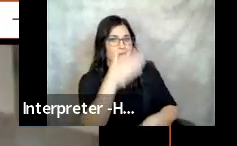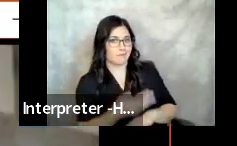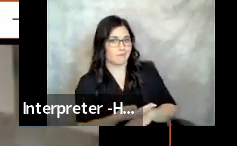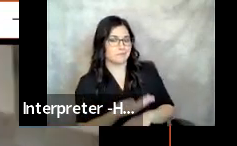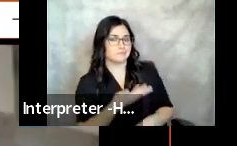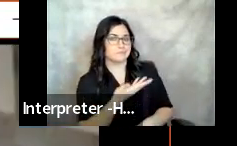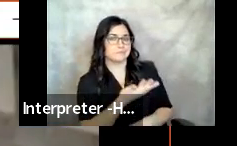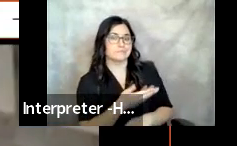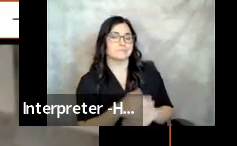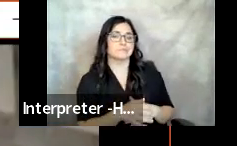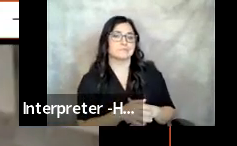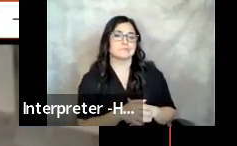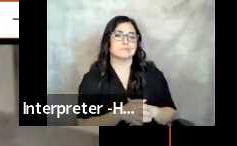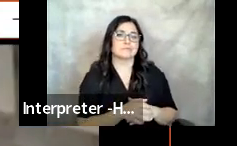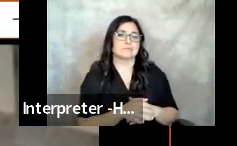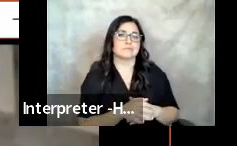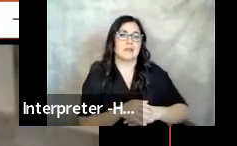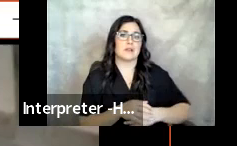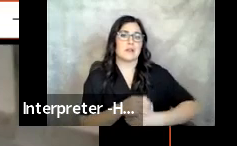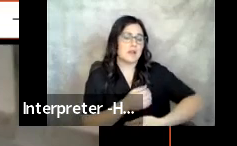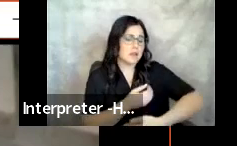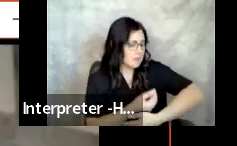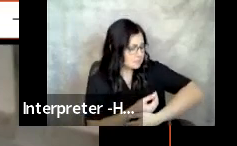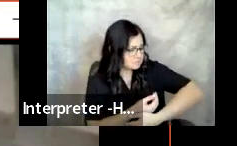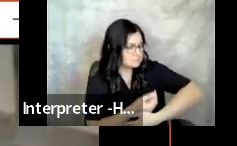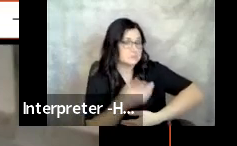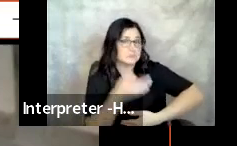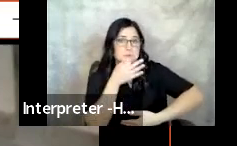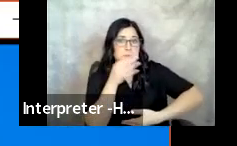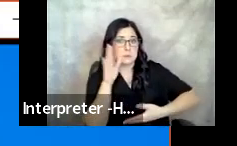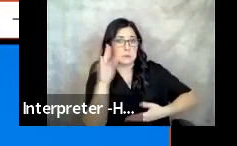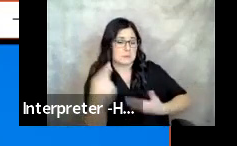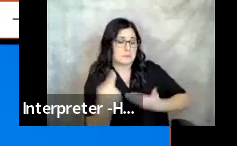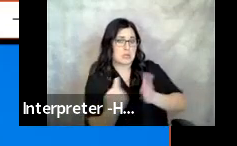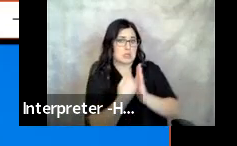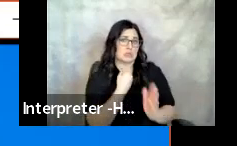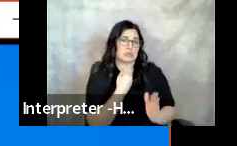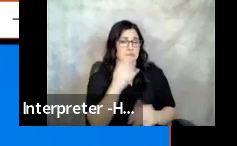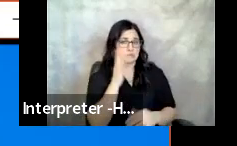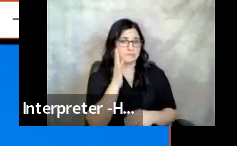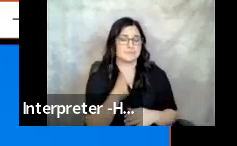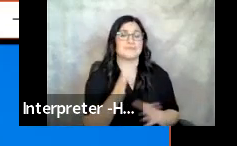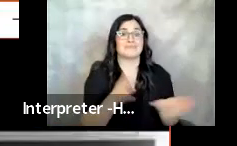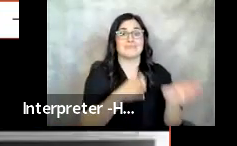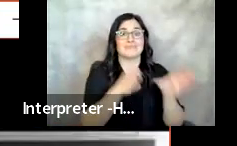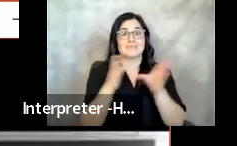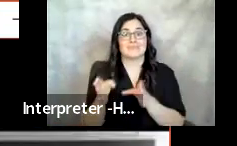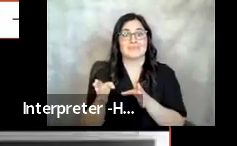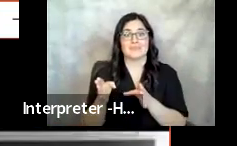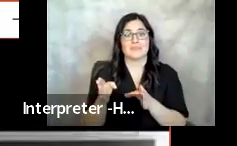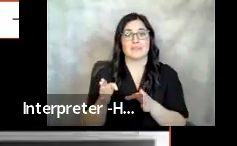Looking to their own deaths and then finally. A fresh grave.